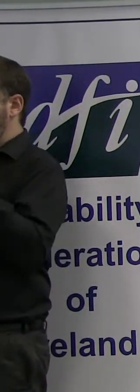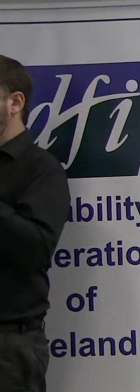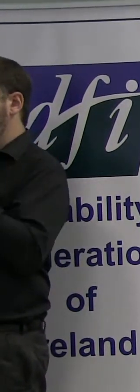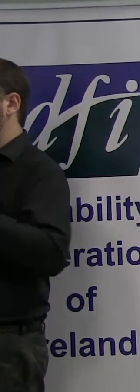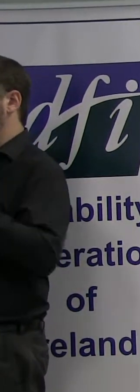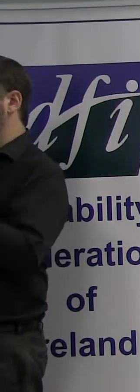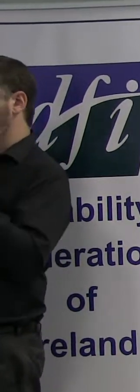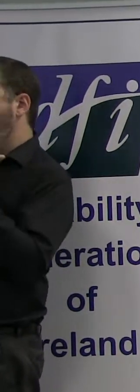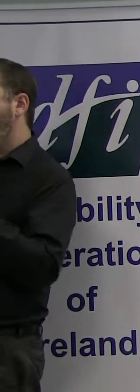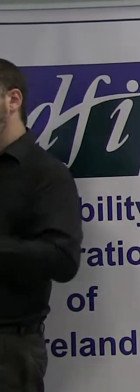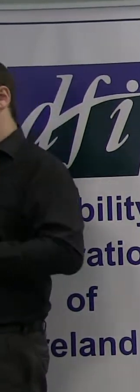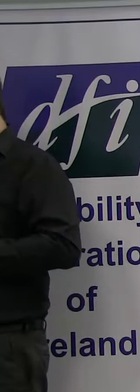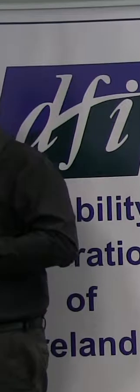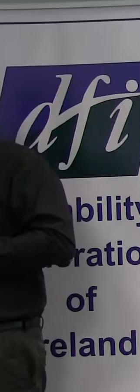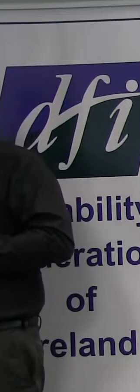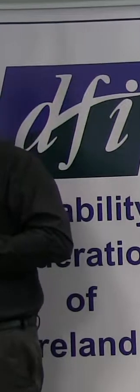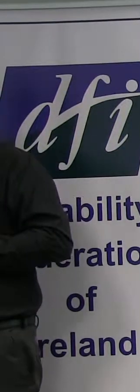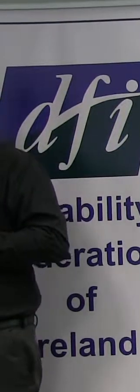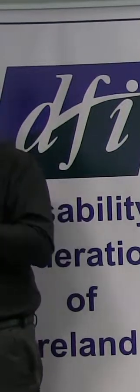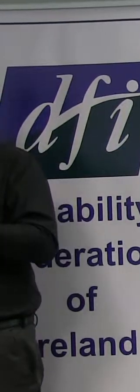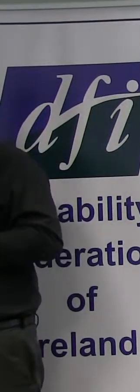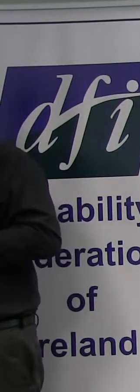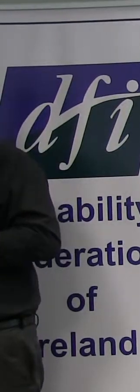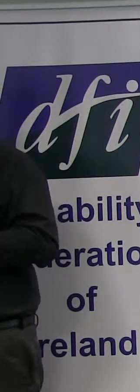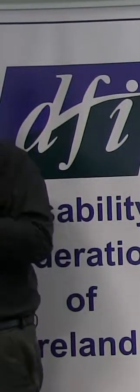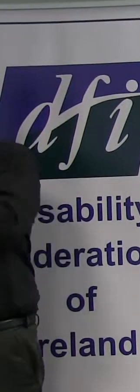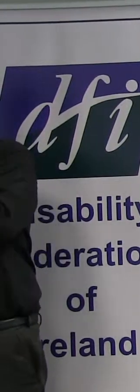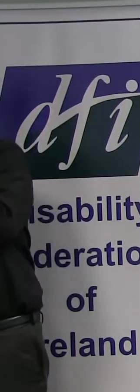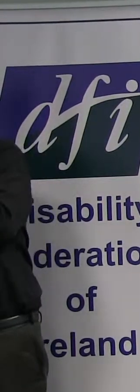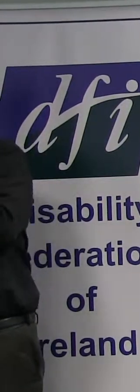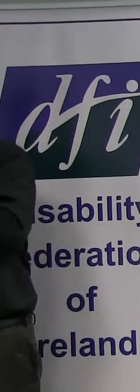burden in terms of people providing services and we don't want to add to that. I